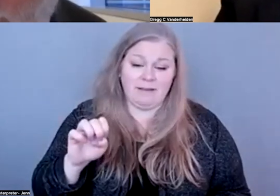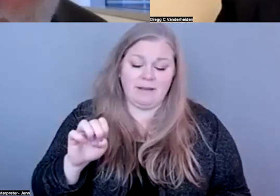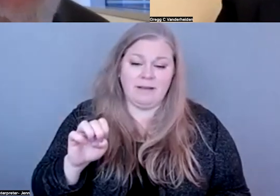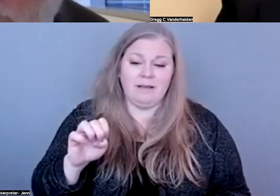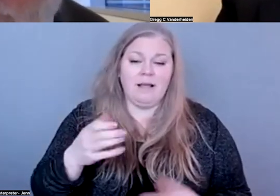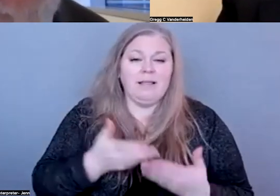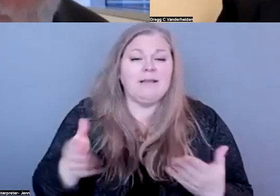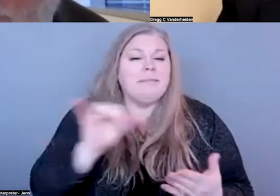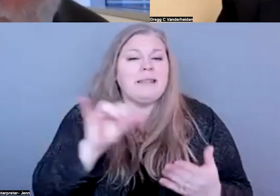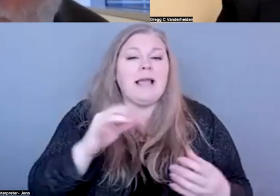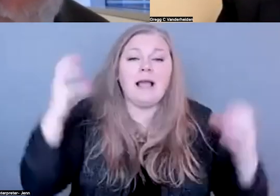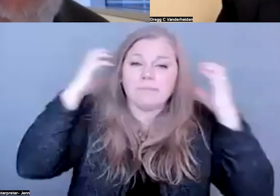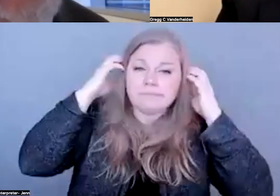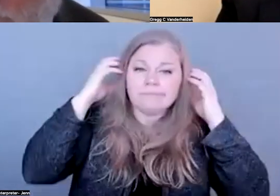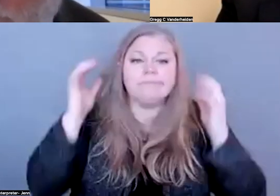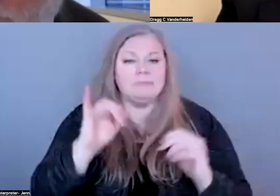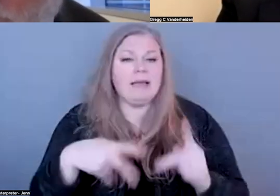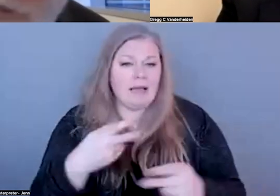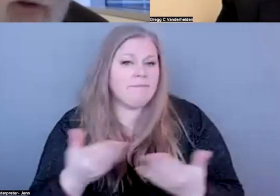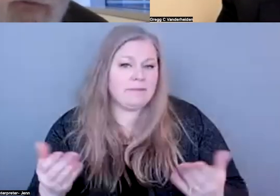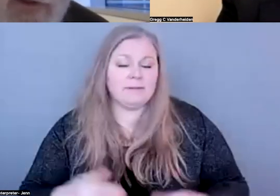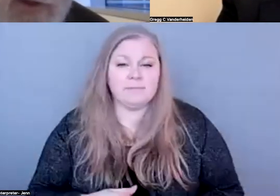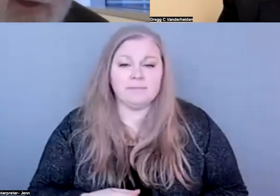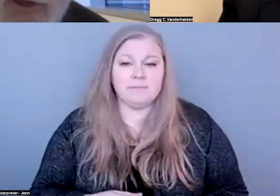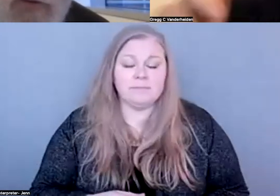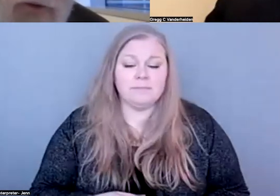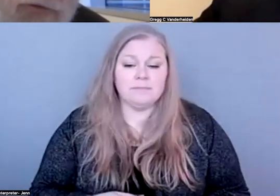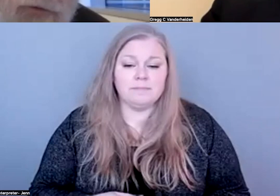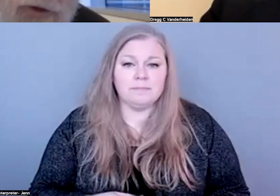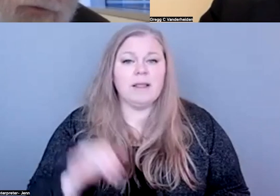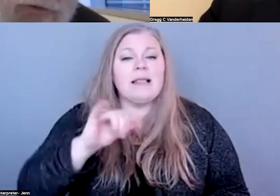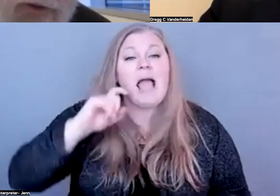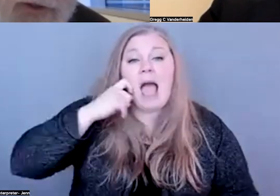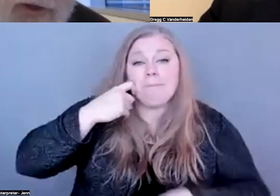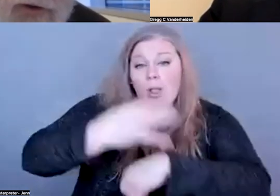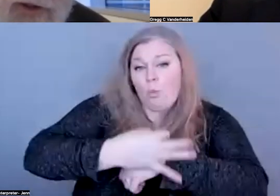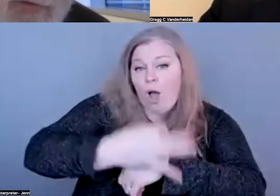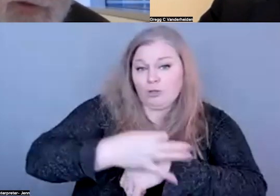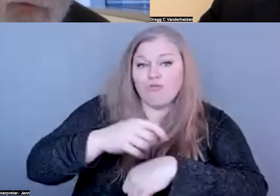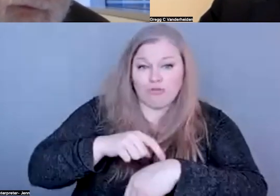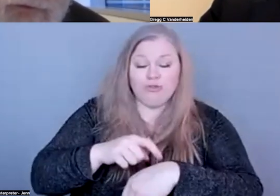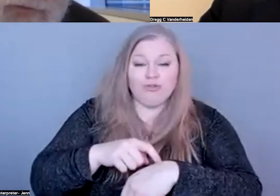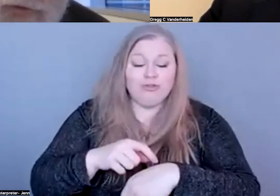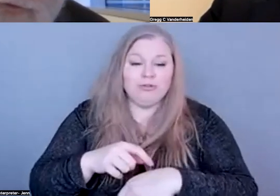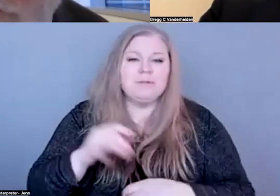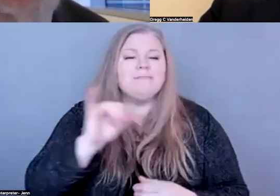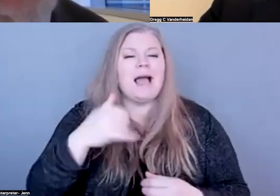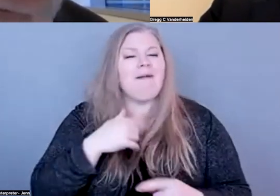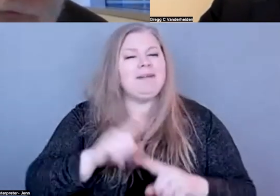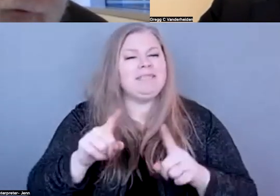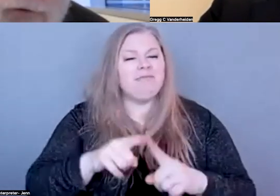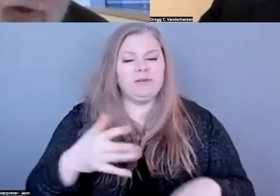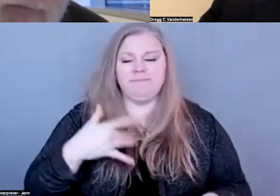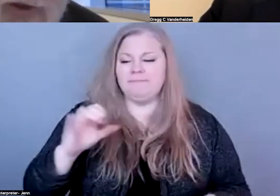that -- on things like Apple Watch, or others that have sensors in them -- although they're